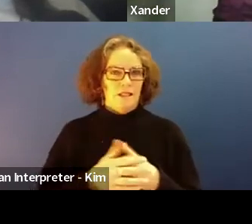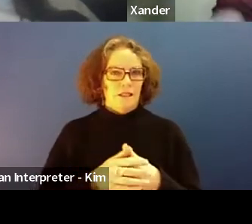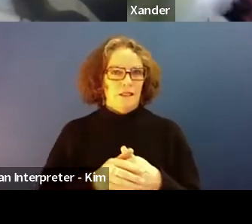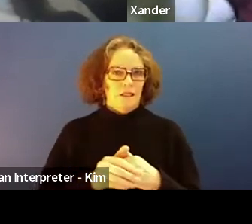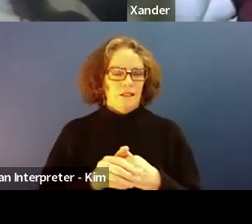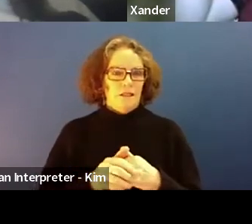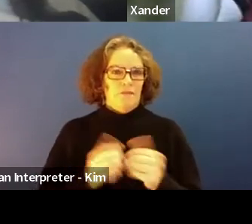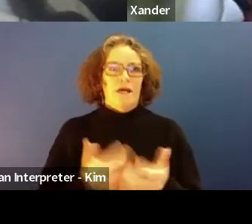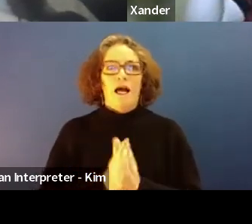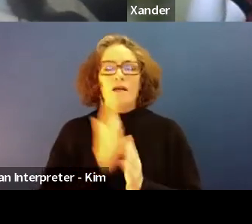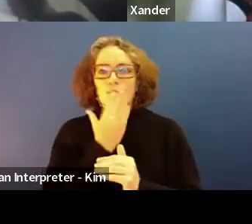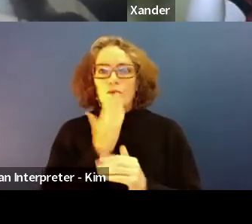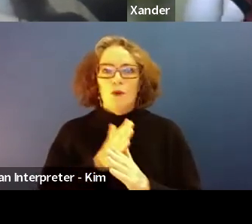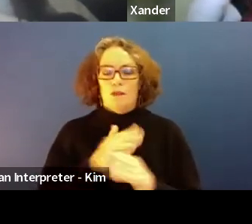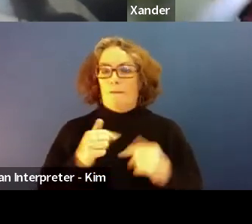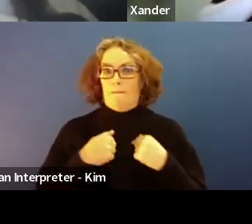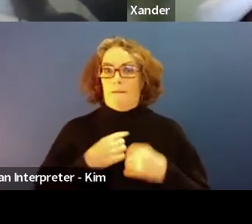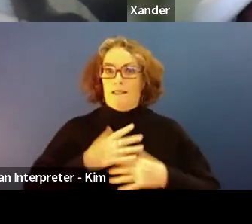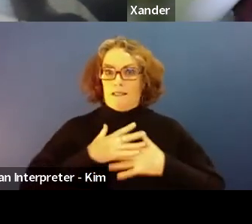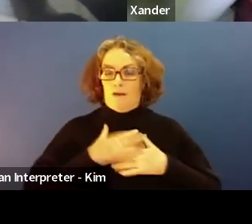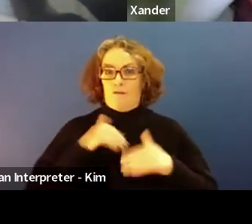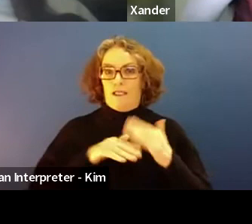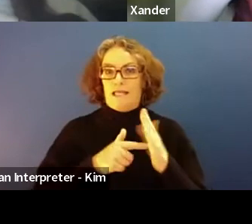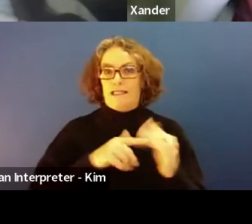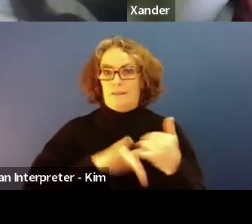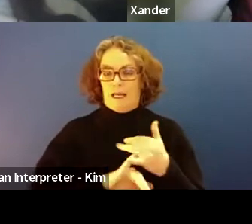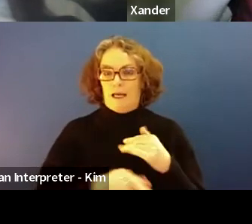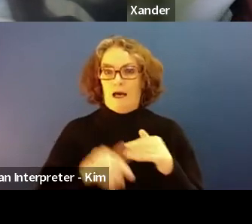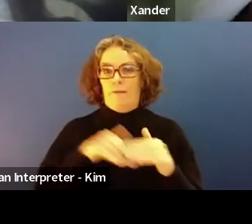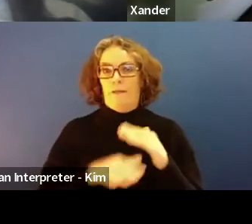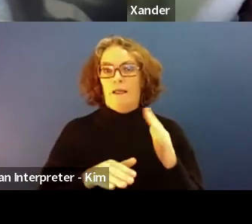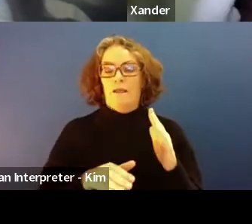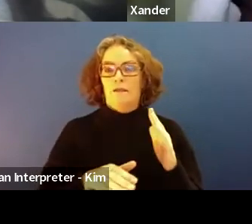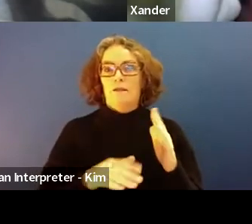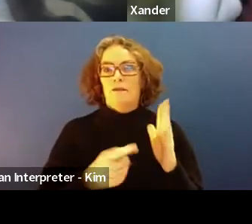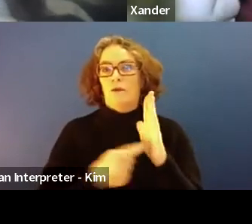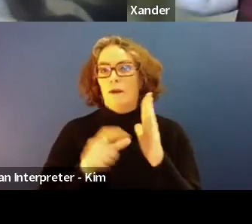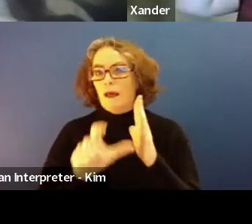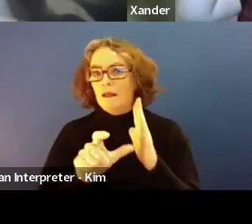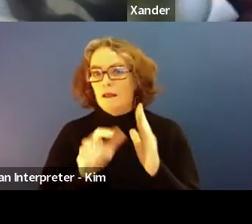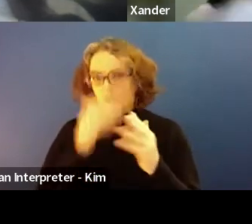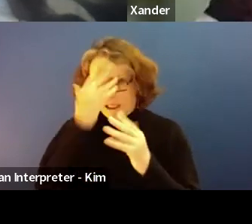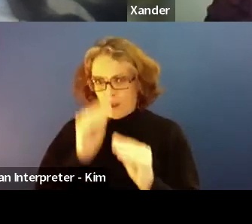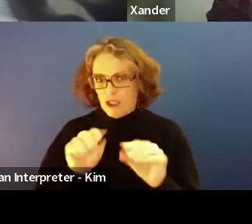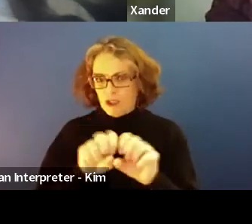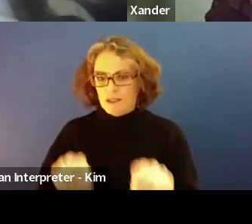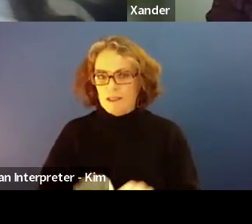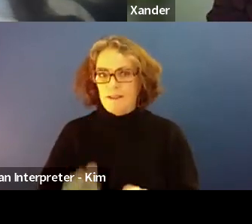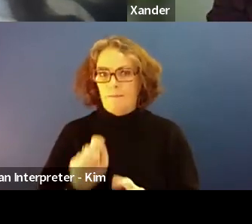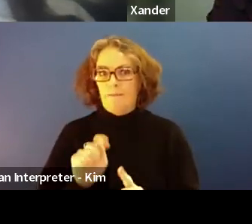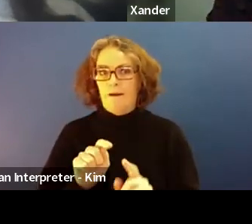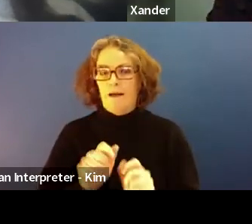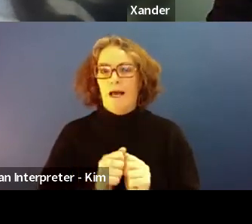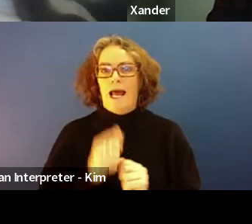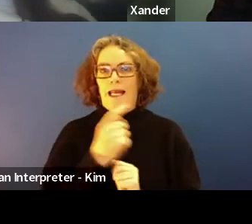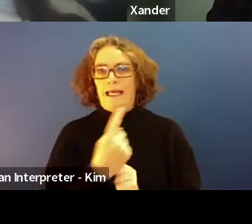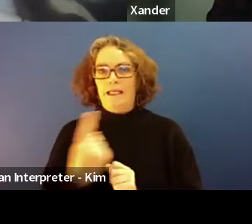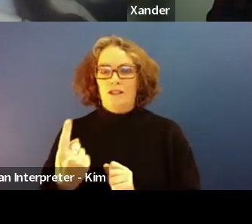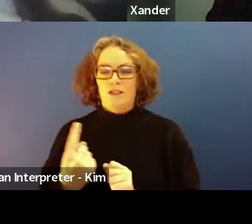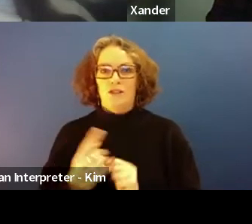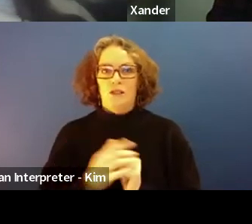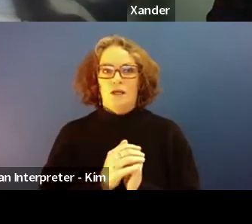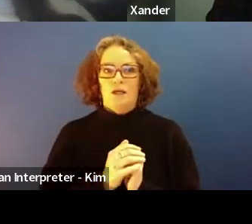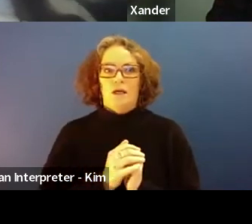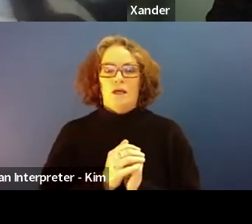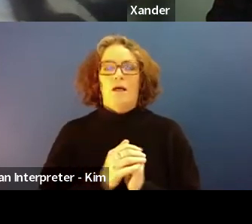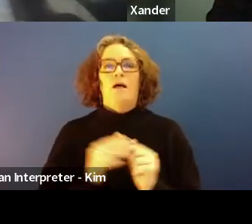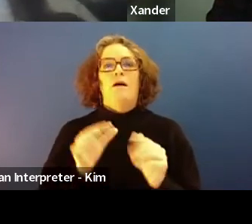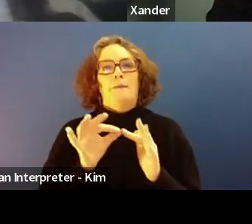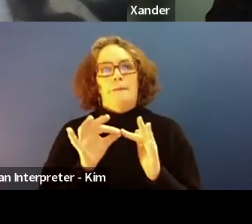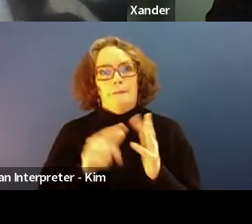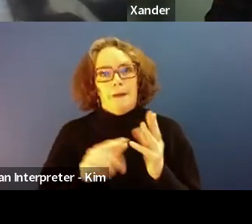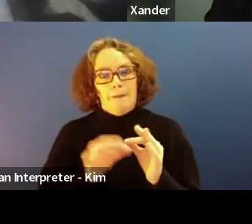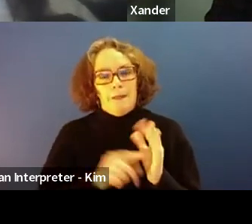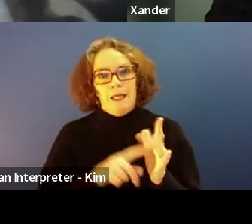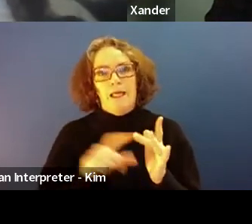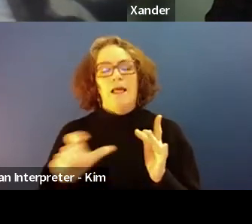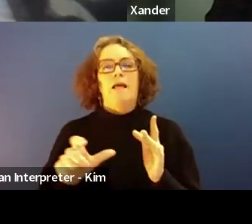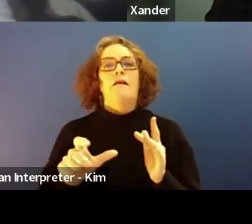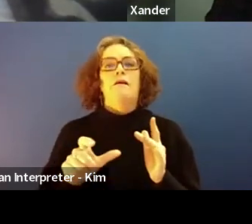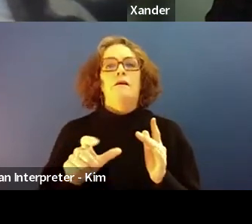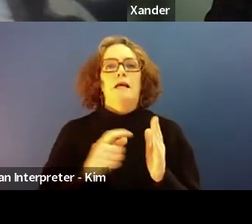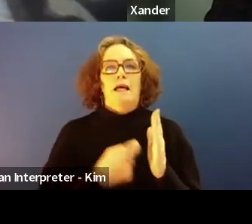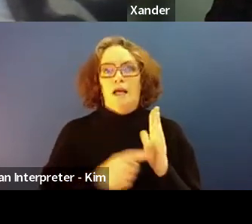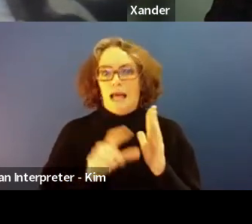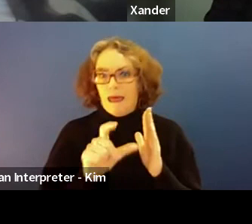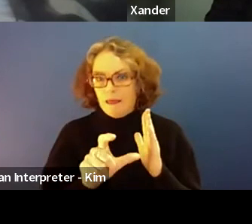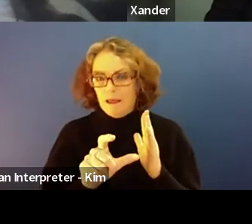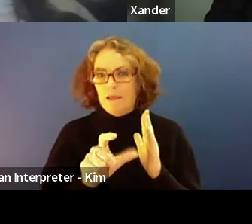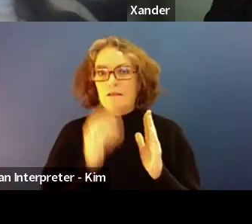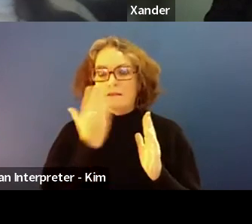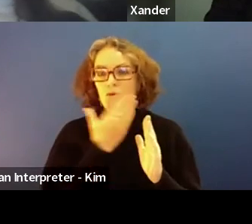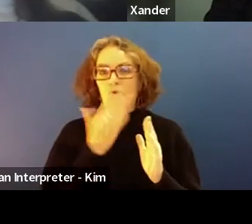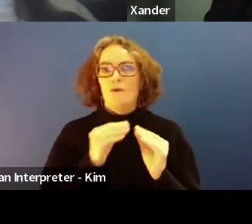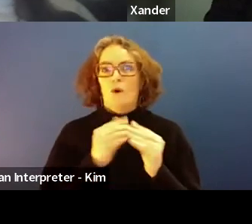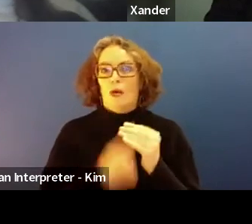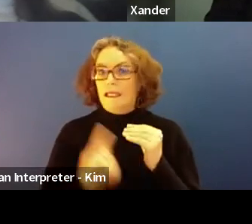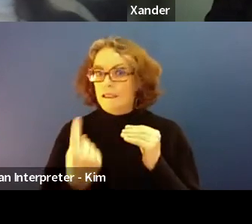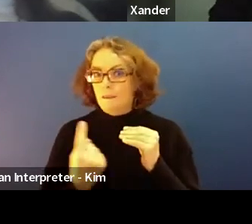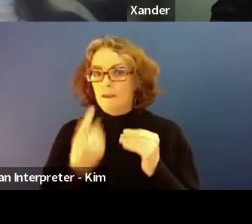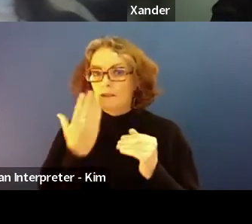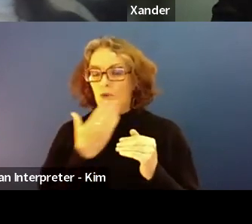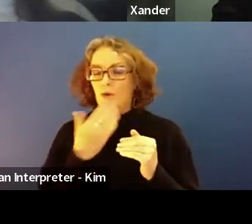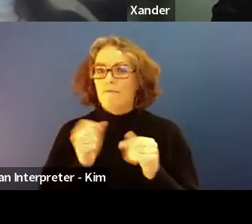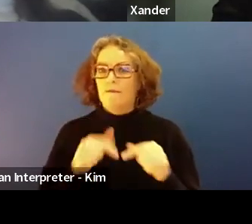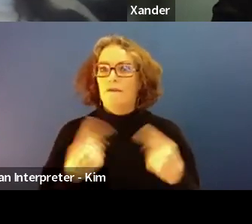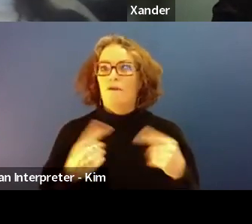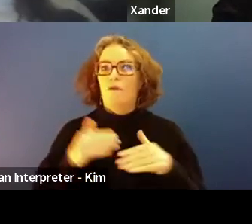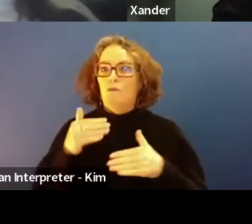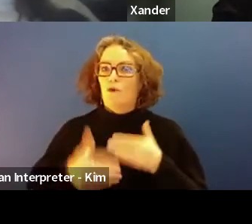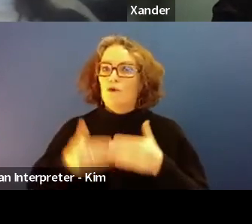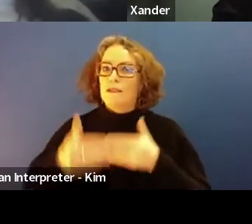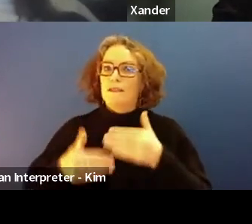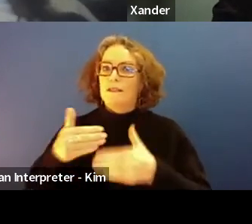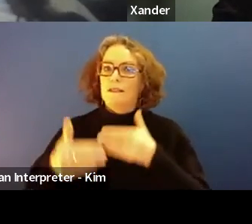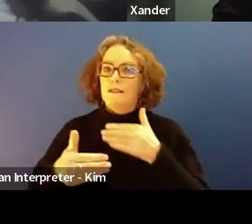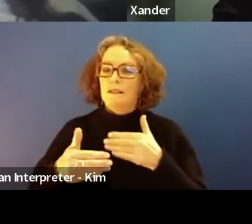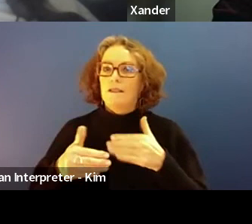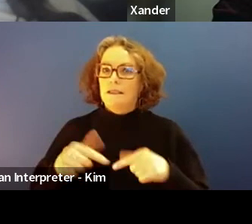the Catholic education system here in Tasmania, primarily work with, and each section black public Catholic, independent have all had different processes, know have different